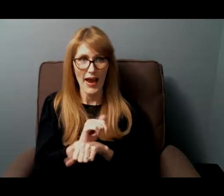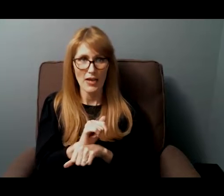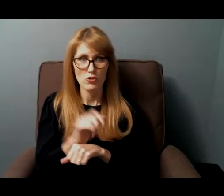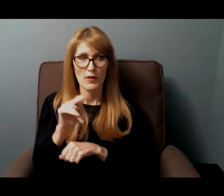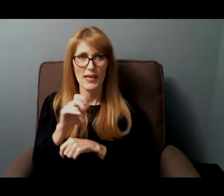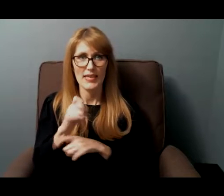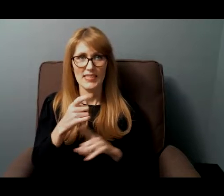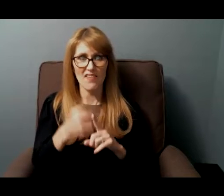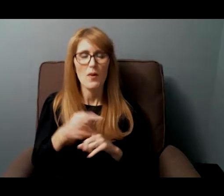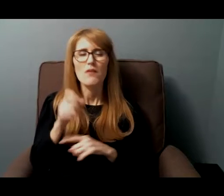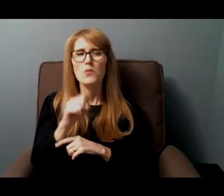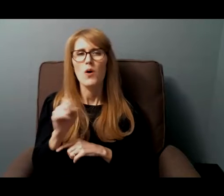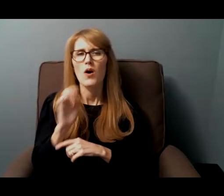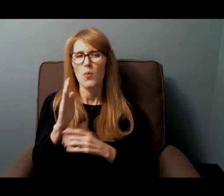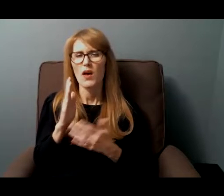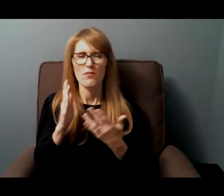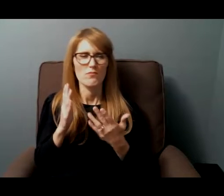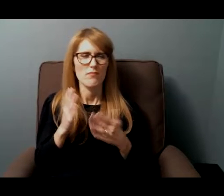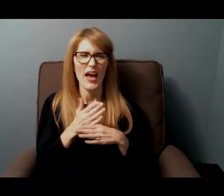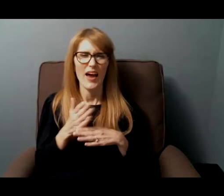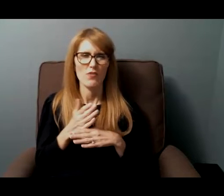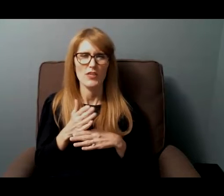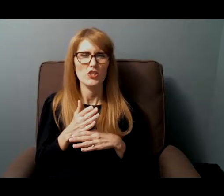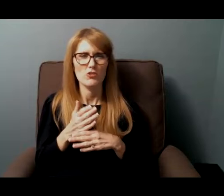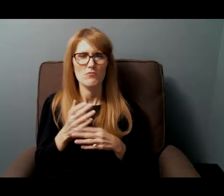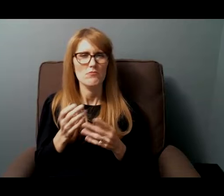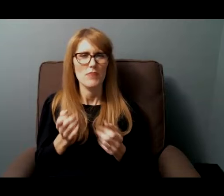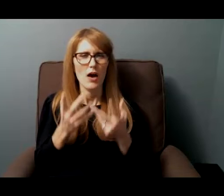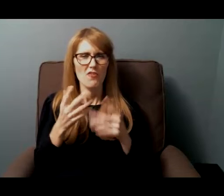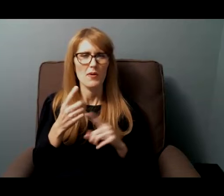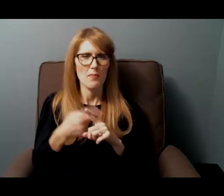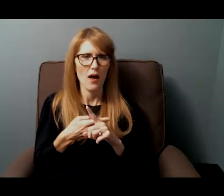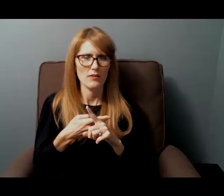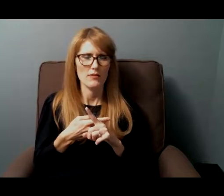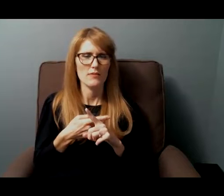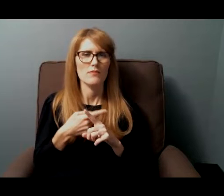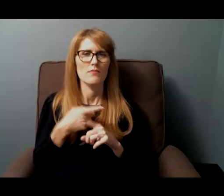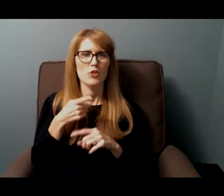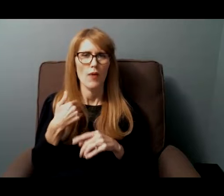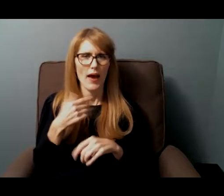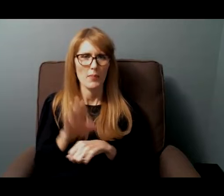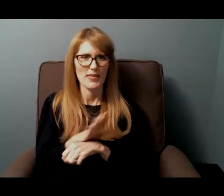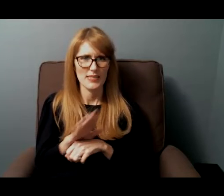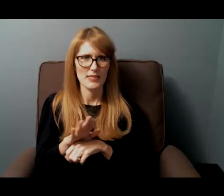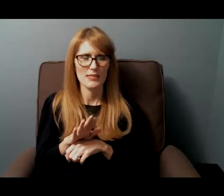average it over however many months you were in business over the year. And they'll even average